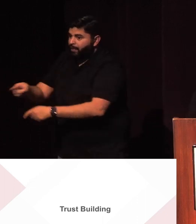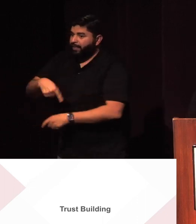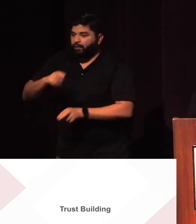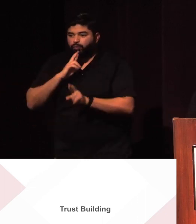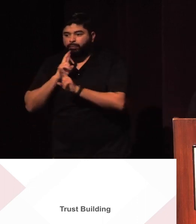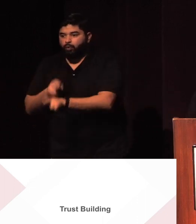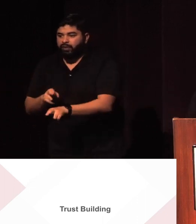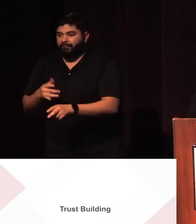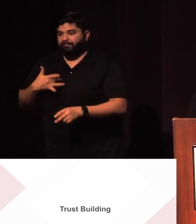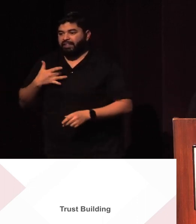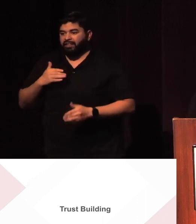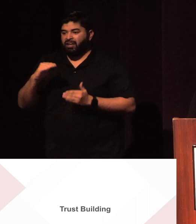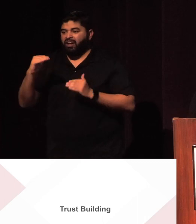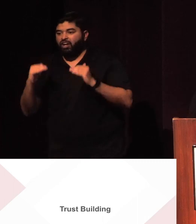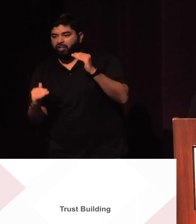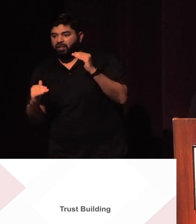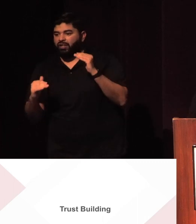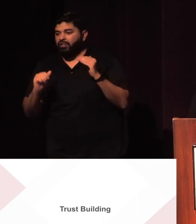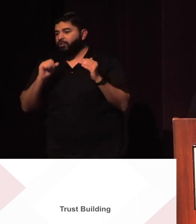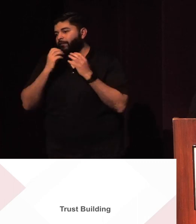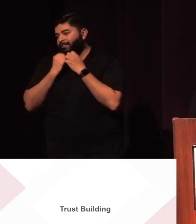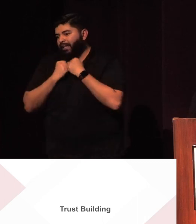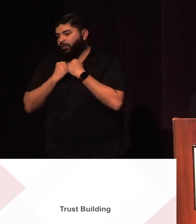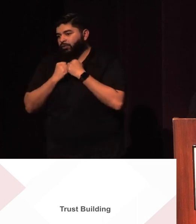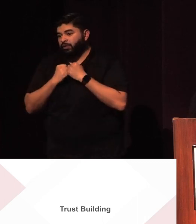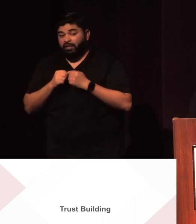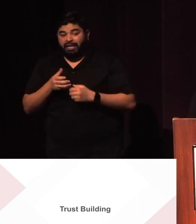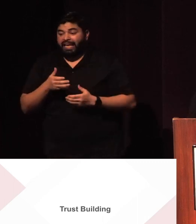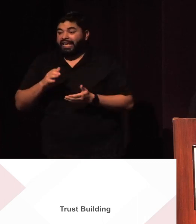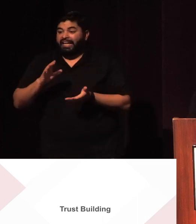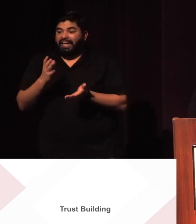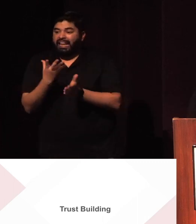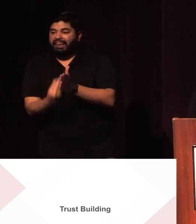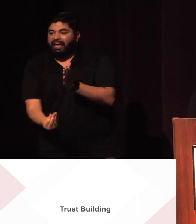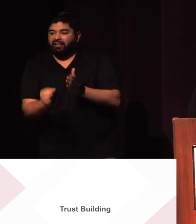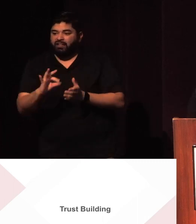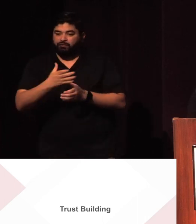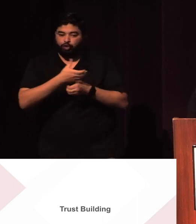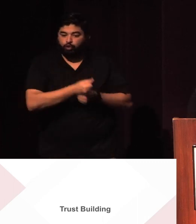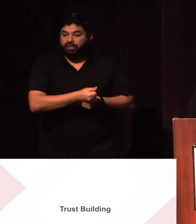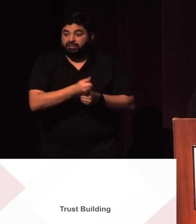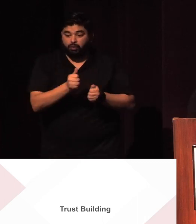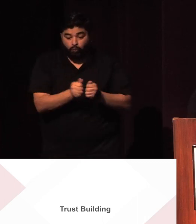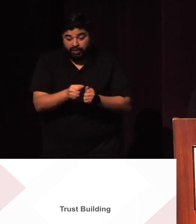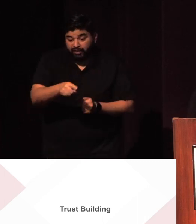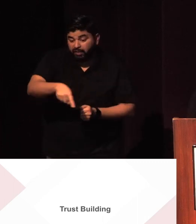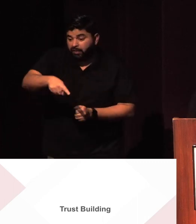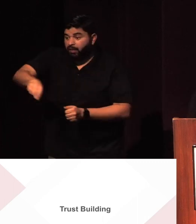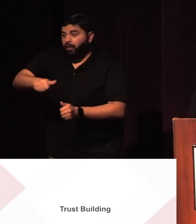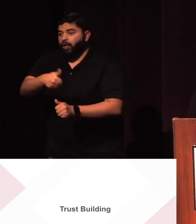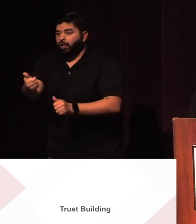Rebuilding trust; every group at SBCC in the survey reported feeling undervalued and expressed a lack of trust with